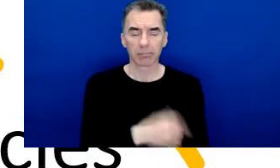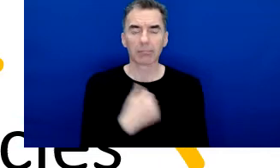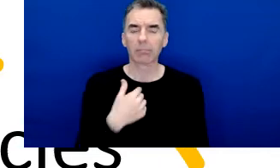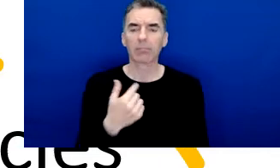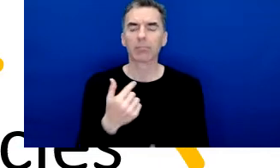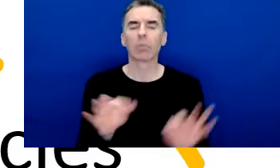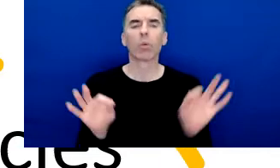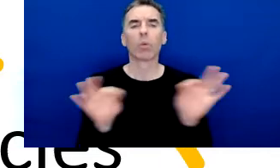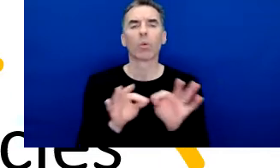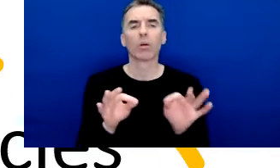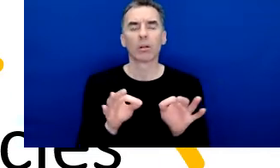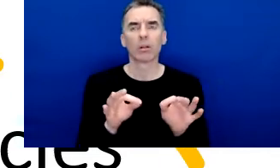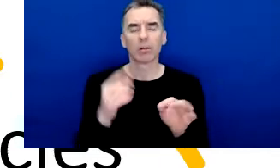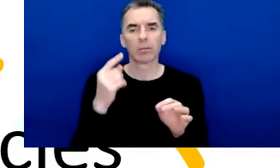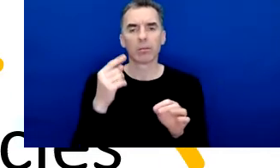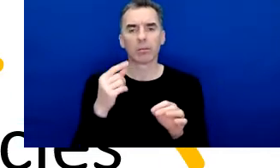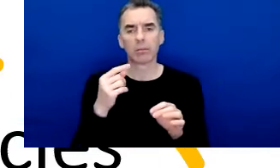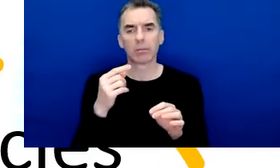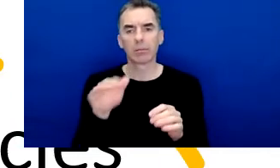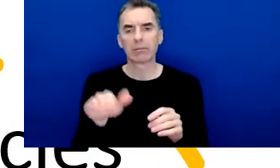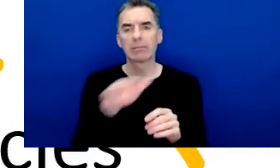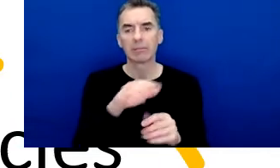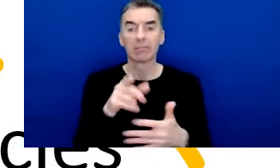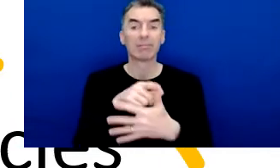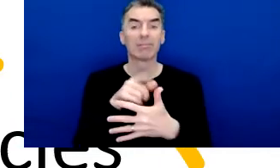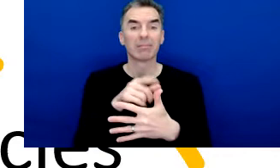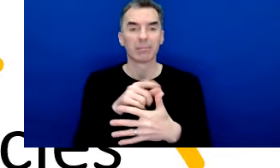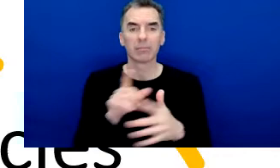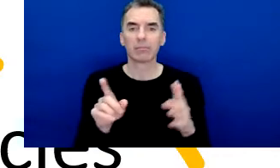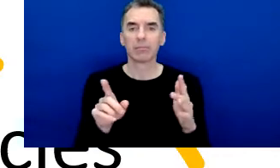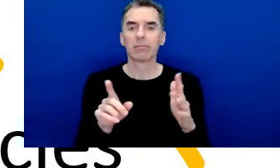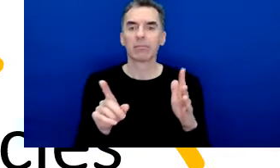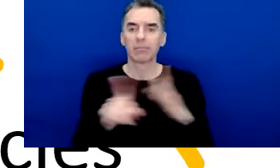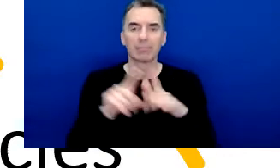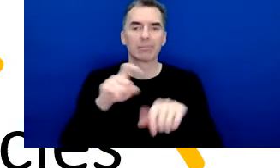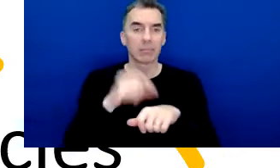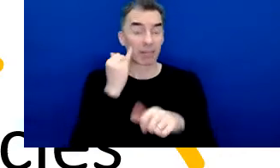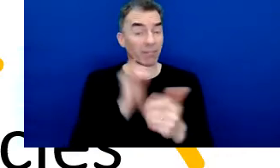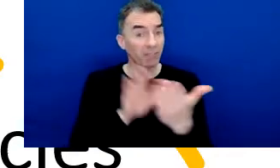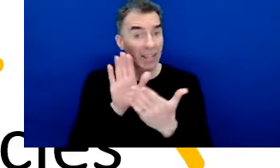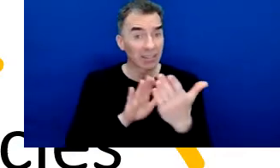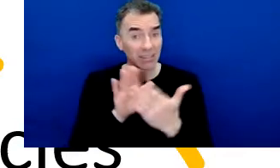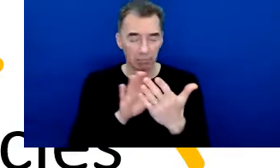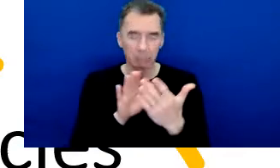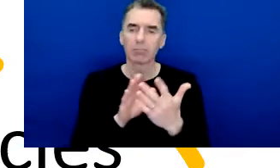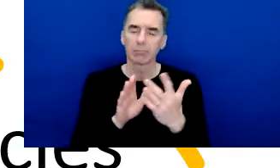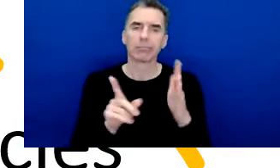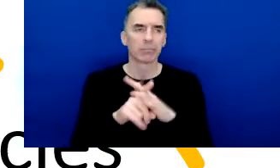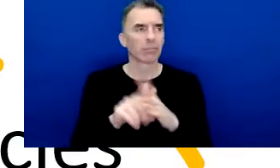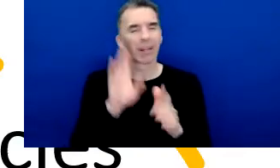with the punctual punctuality of if it's a face to face class, the students taking the bus and and,